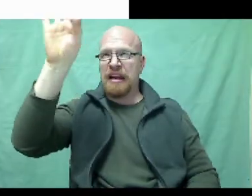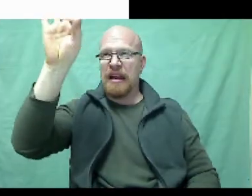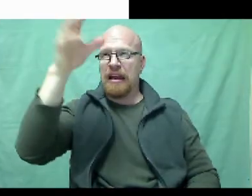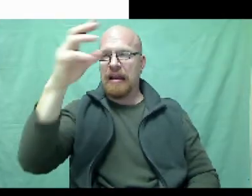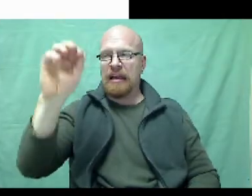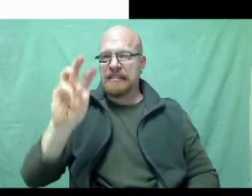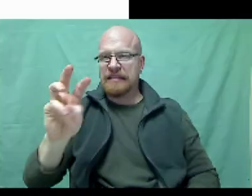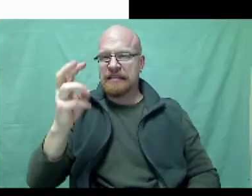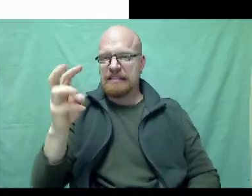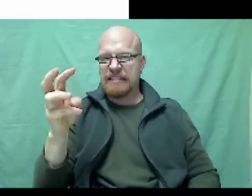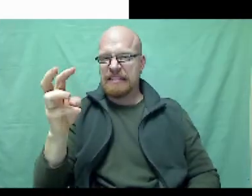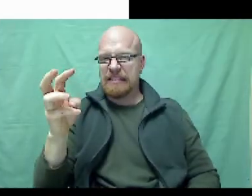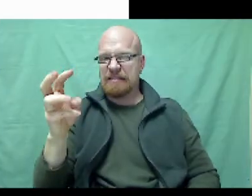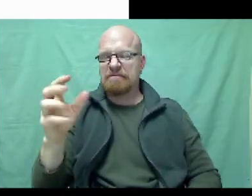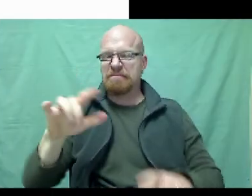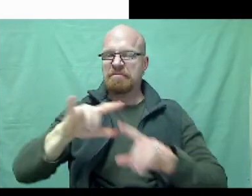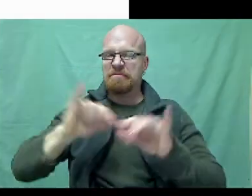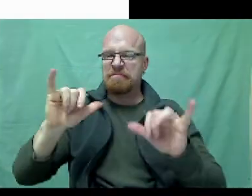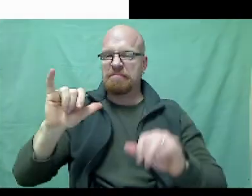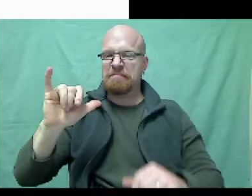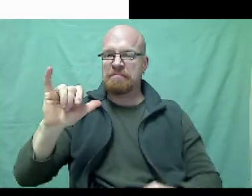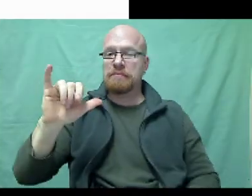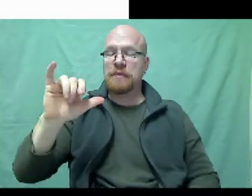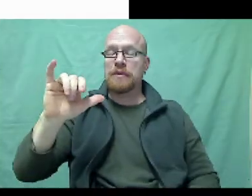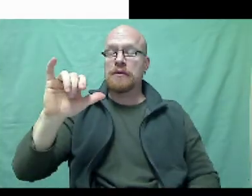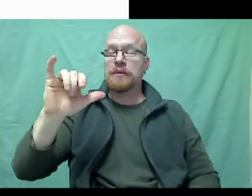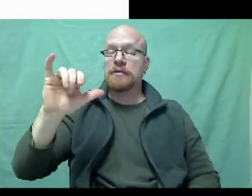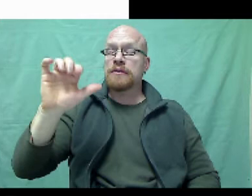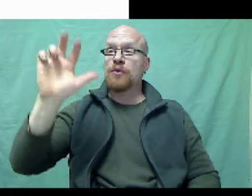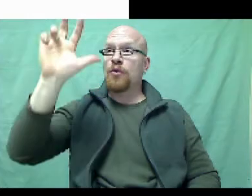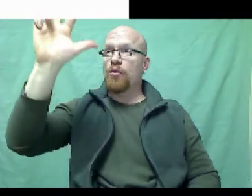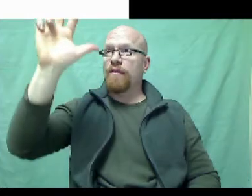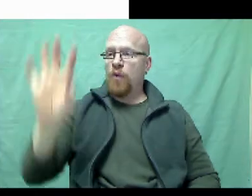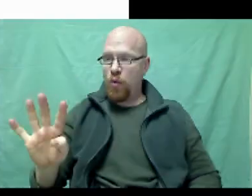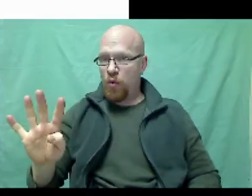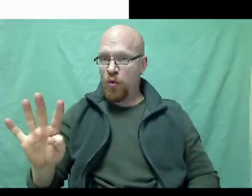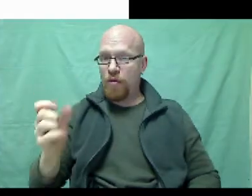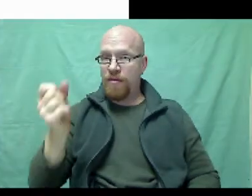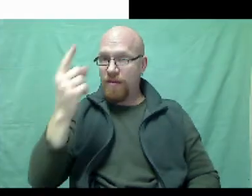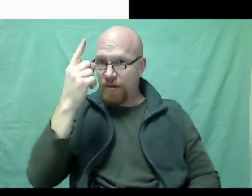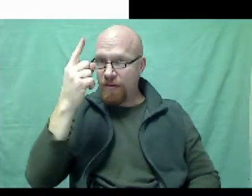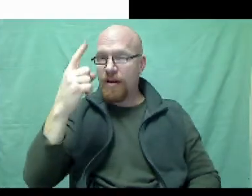of 16 separately and it becomes 3/4. But to understand this positive and negative,